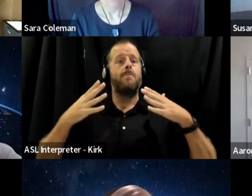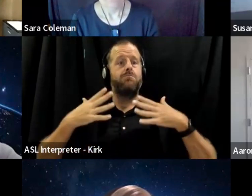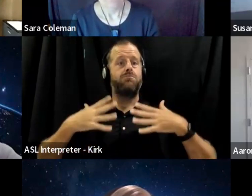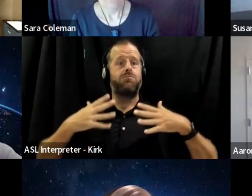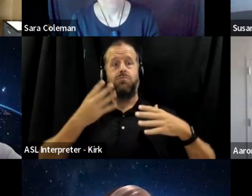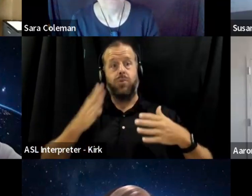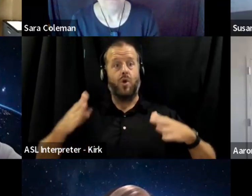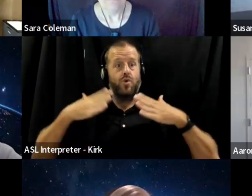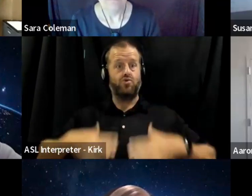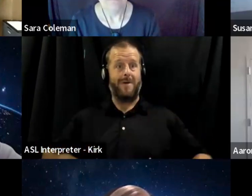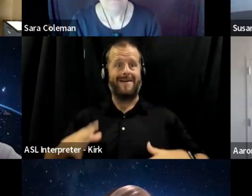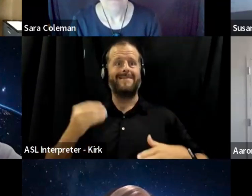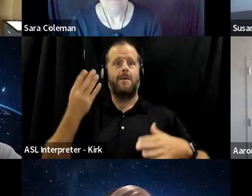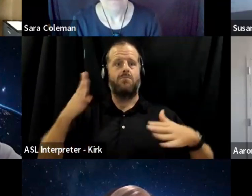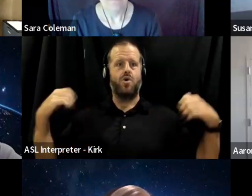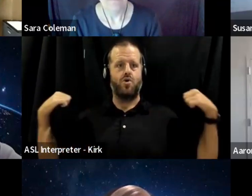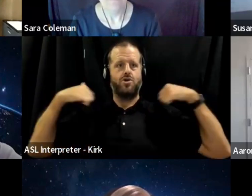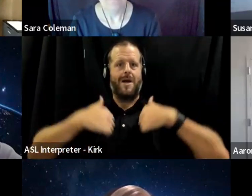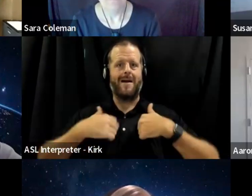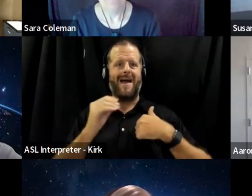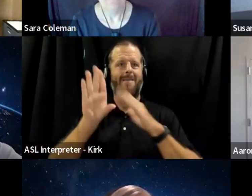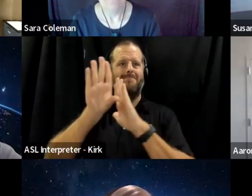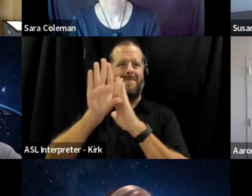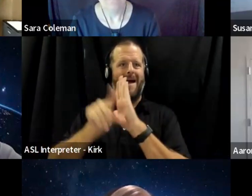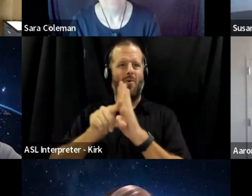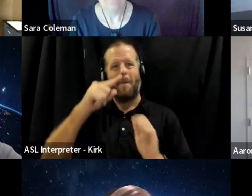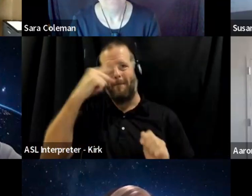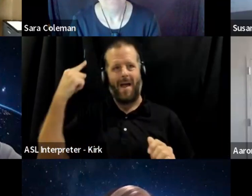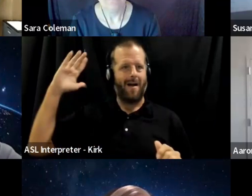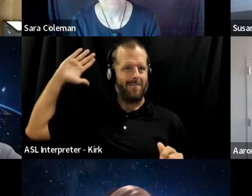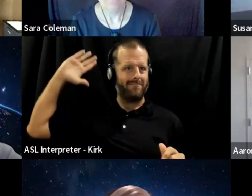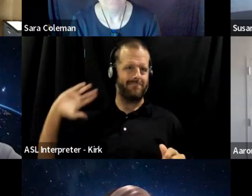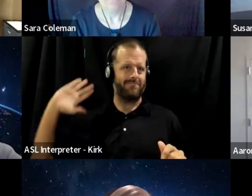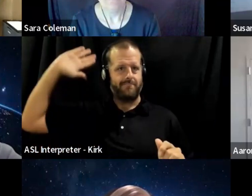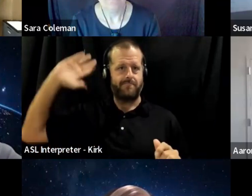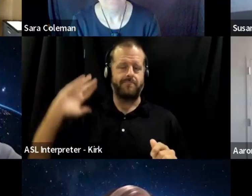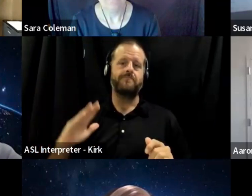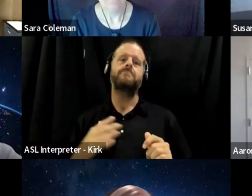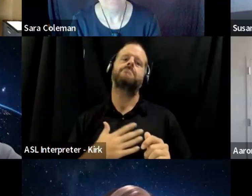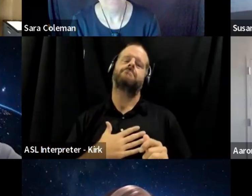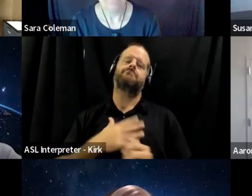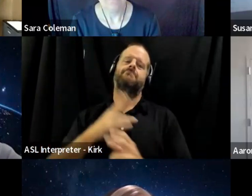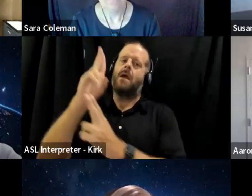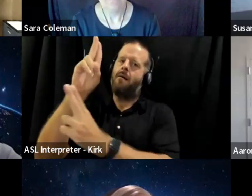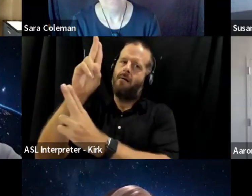and there's a black background behind me. So it's really my honor and genuine pleasure